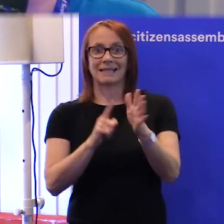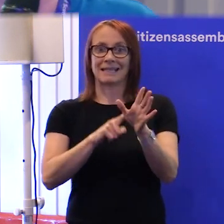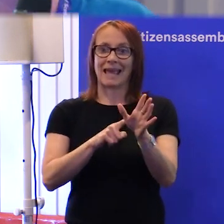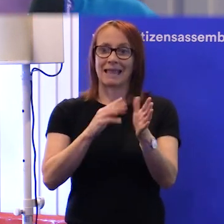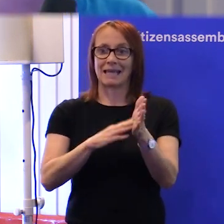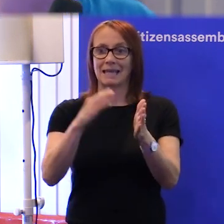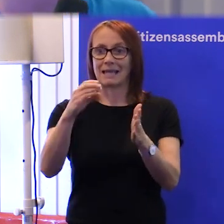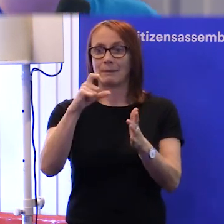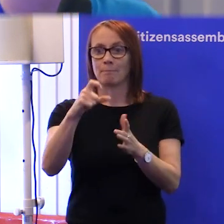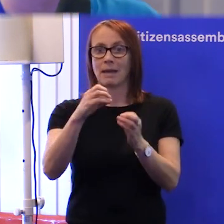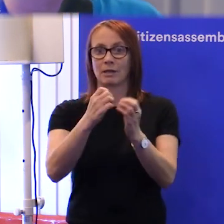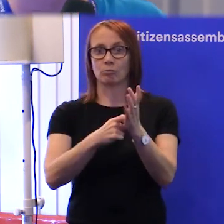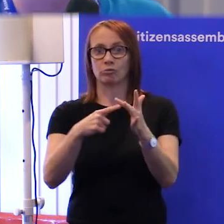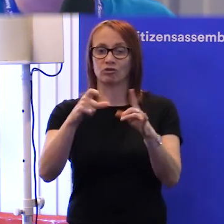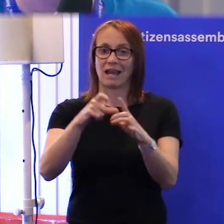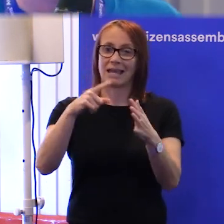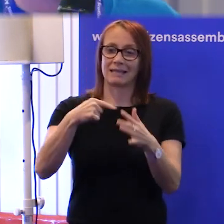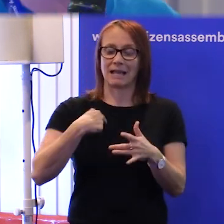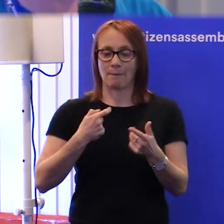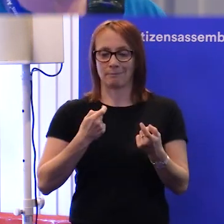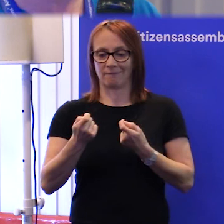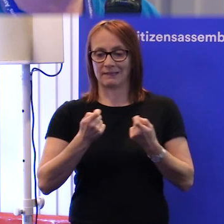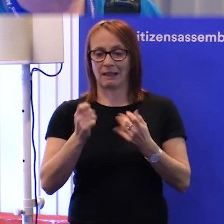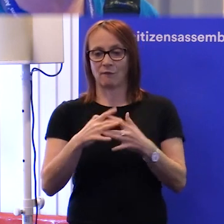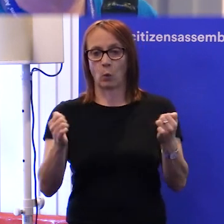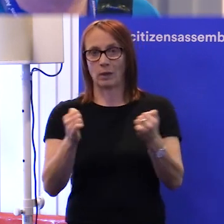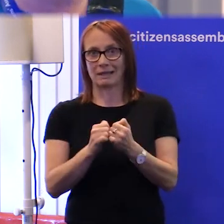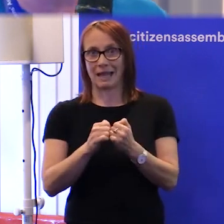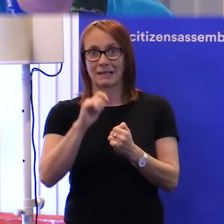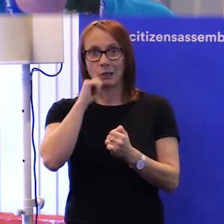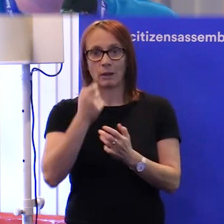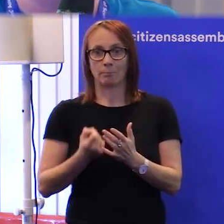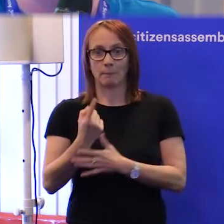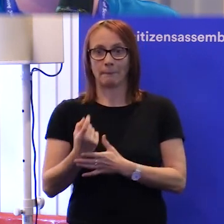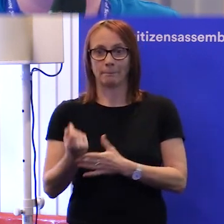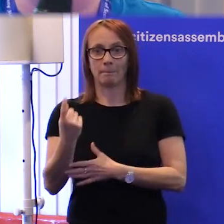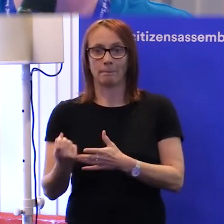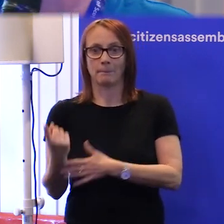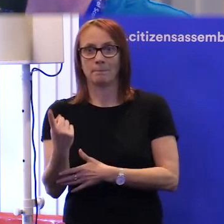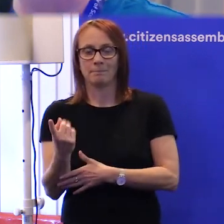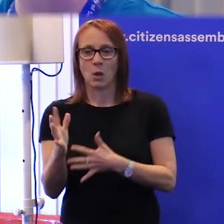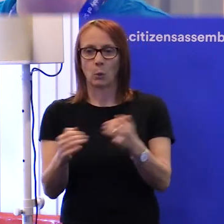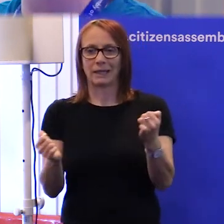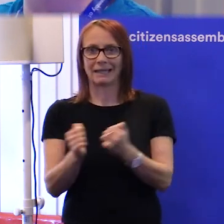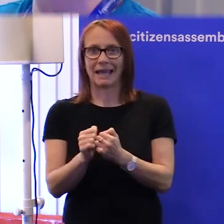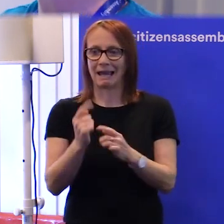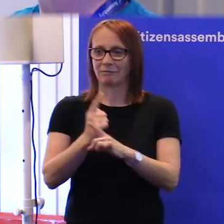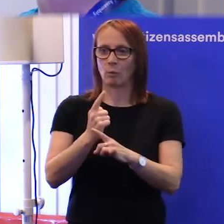facilitator for the weekend so you're going to see me popping up across Saturday and Sunday telling you a little bit about some of the activities we're